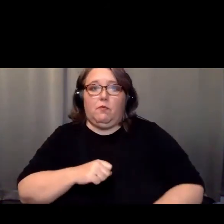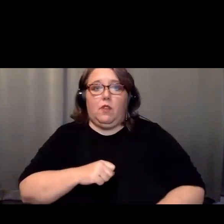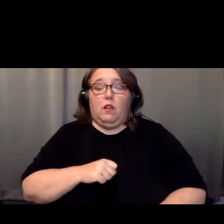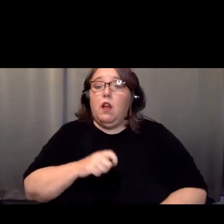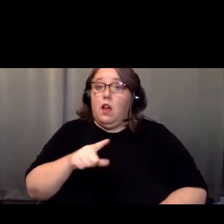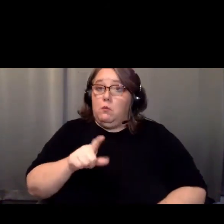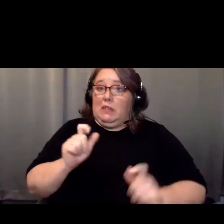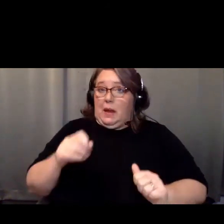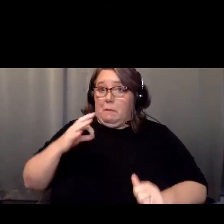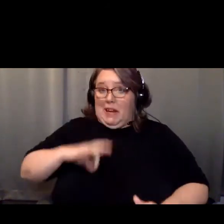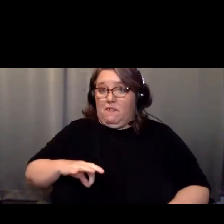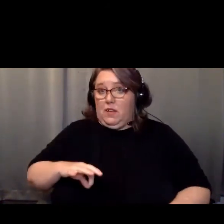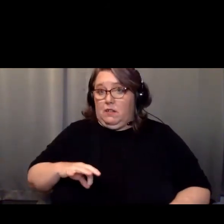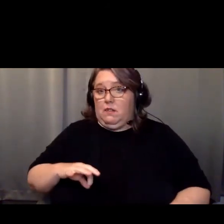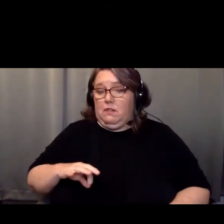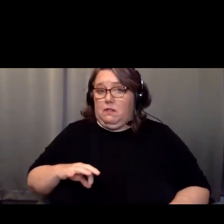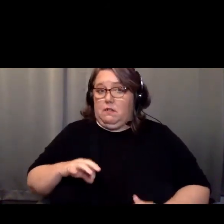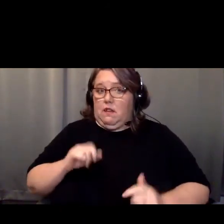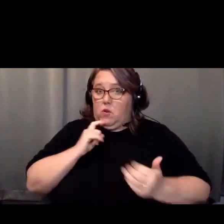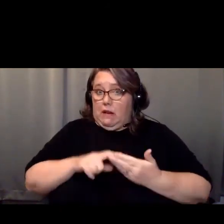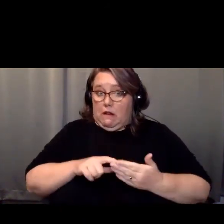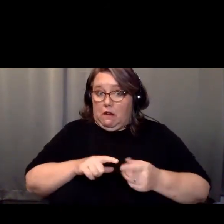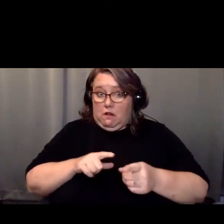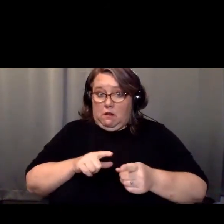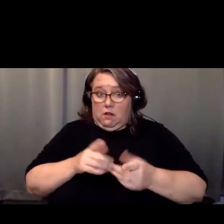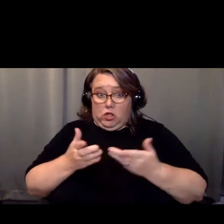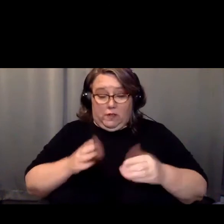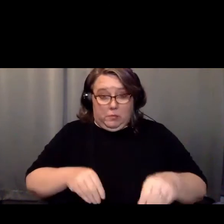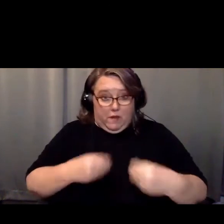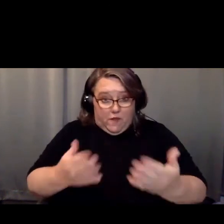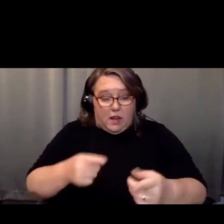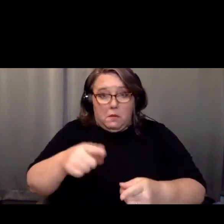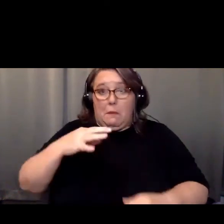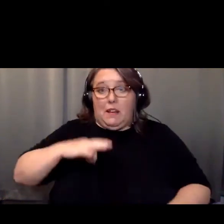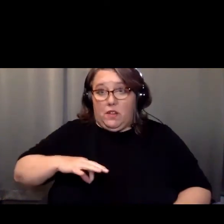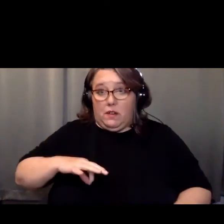can benefit from services, meaning that if we are then provide the services,